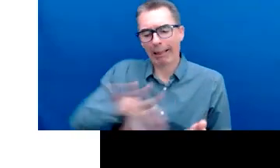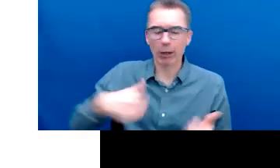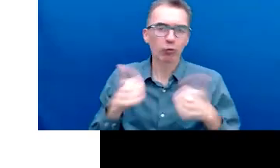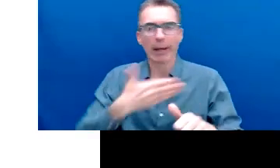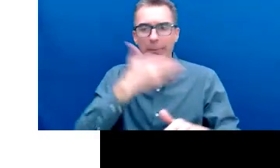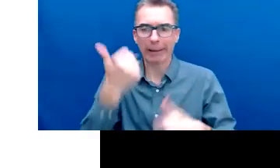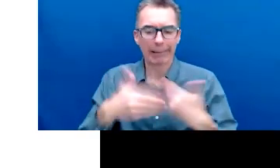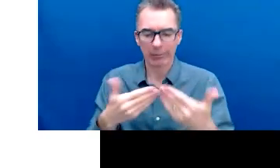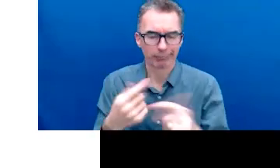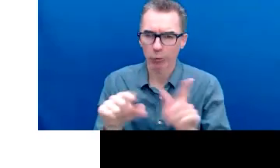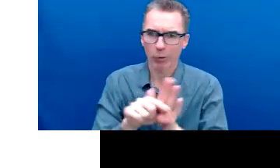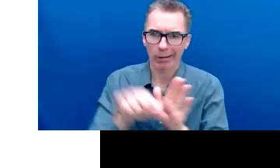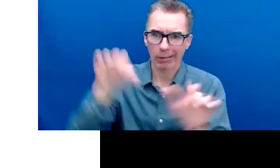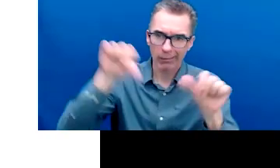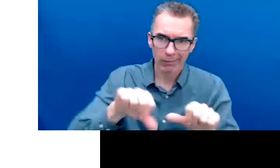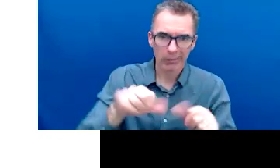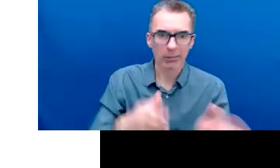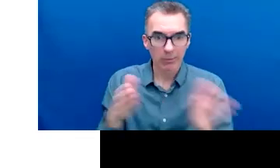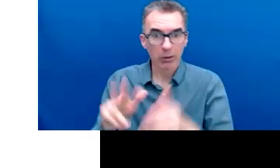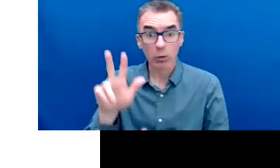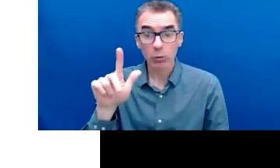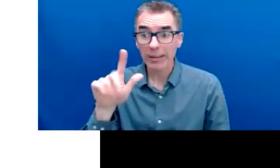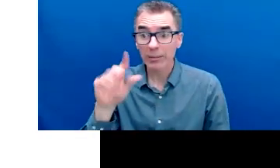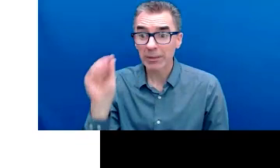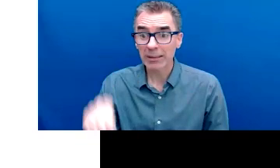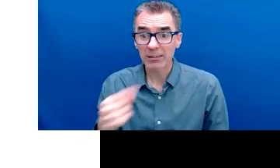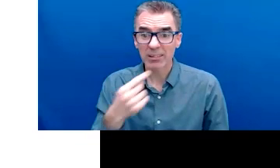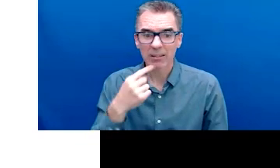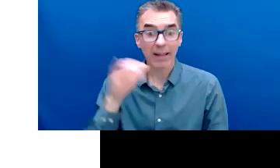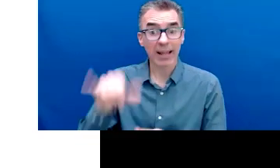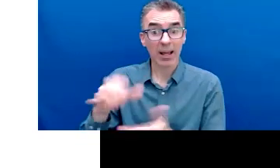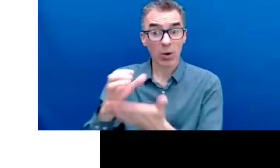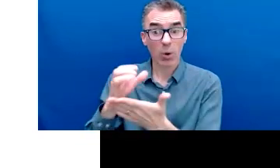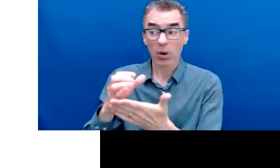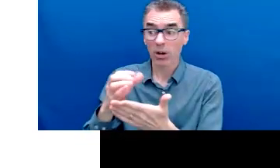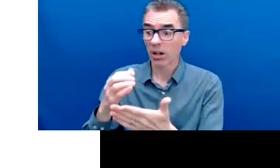And then, almost 23% dropped a course because they couldn't afford the textbook.